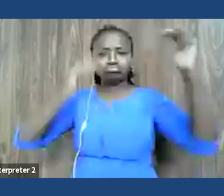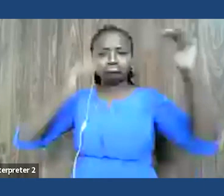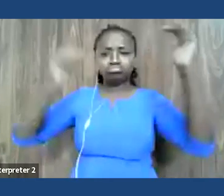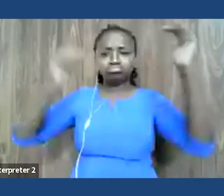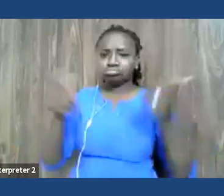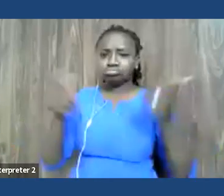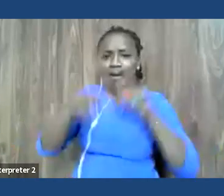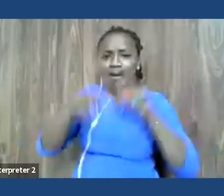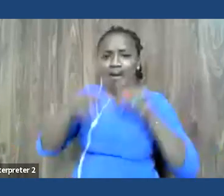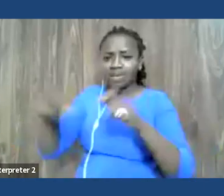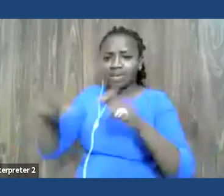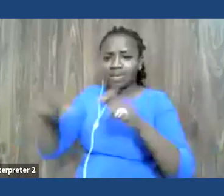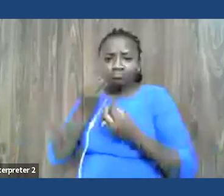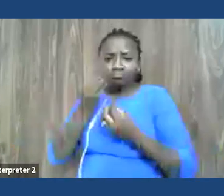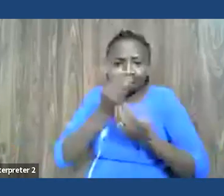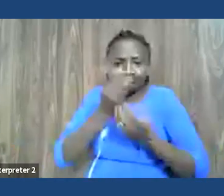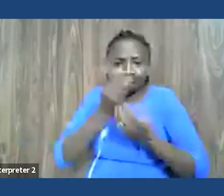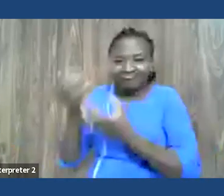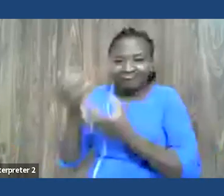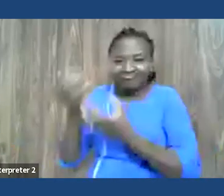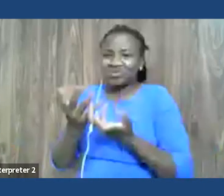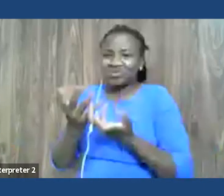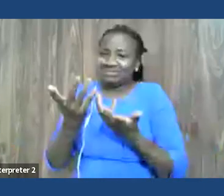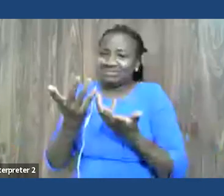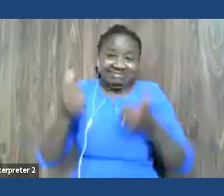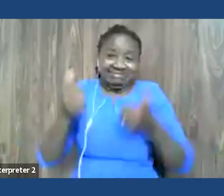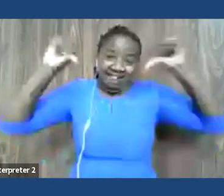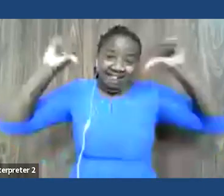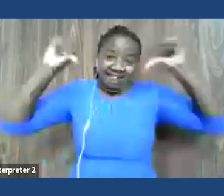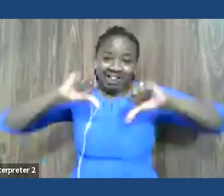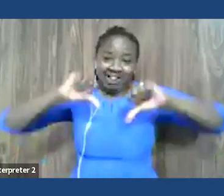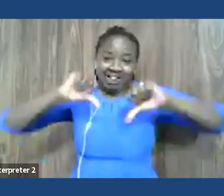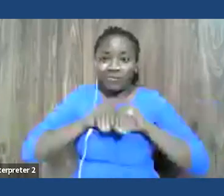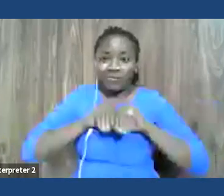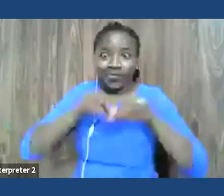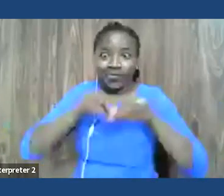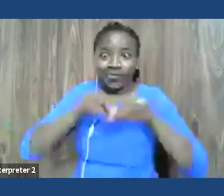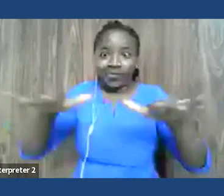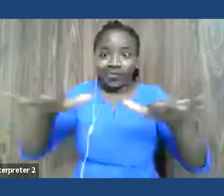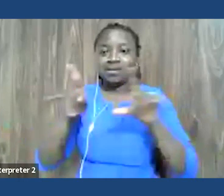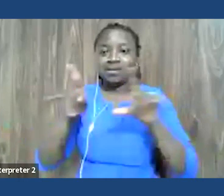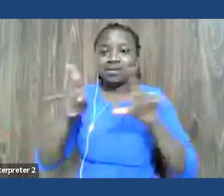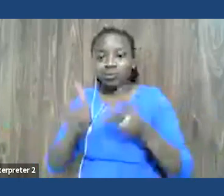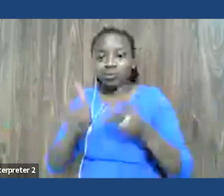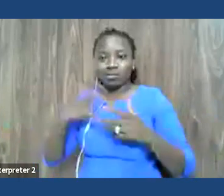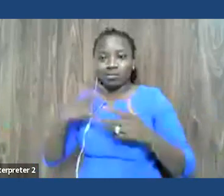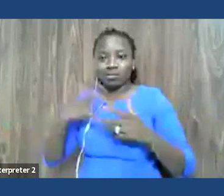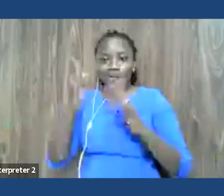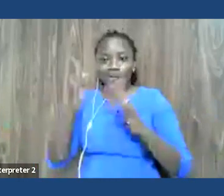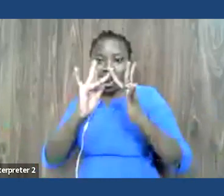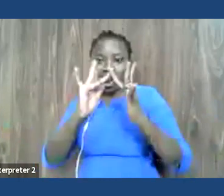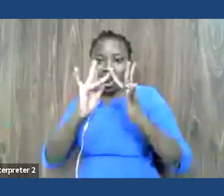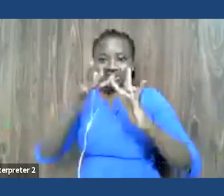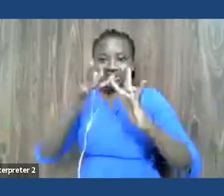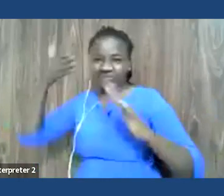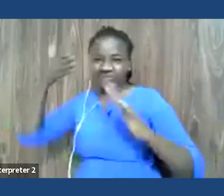which is growing, cyber risks, and the fourth is data transparency and data usage which